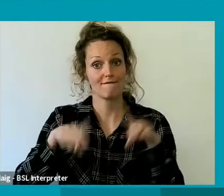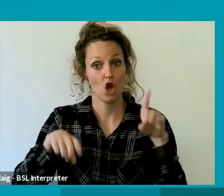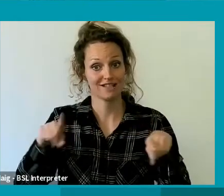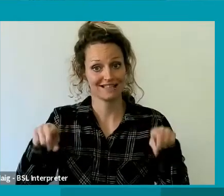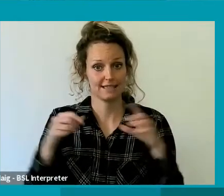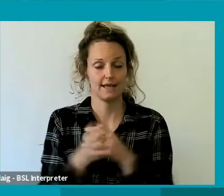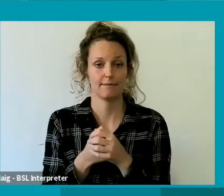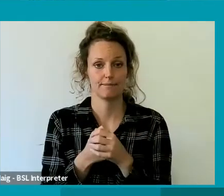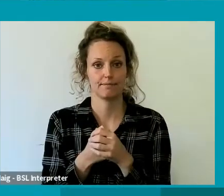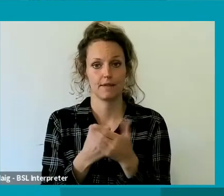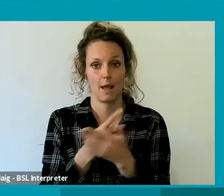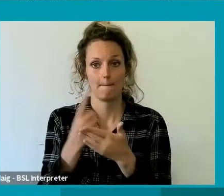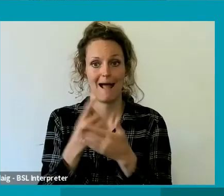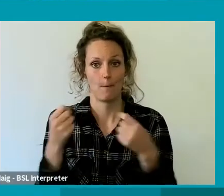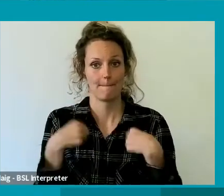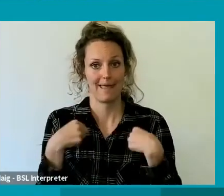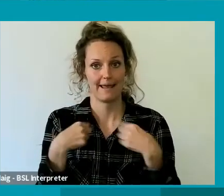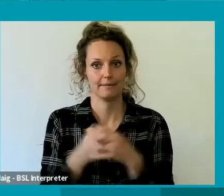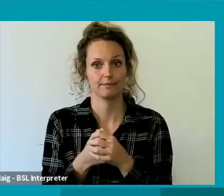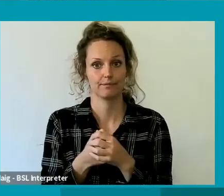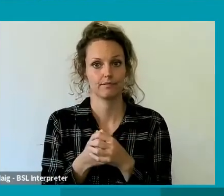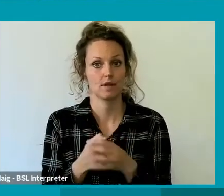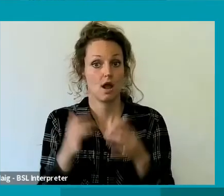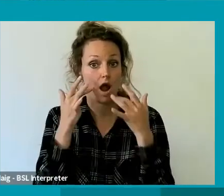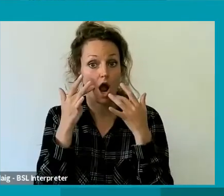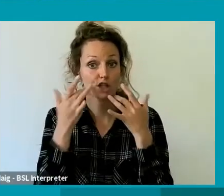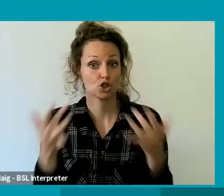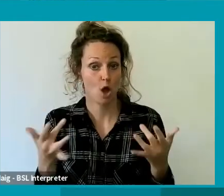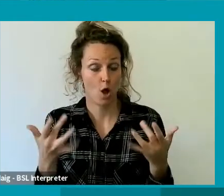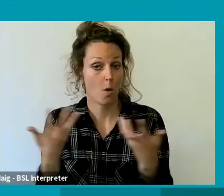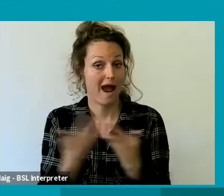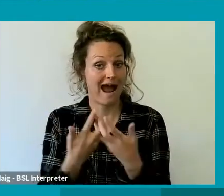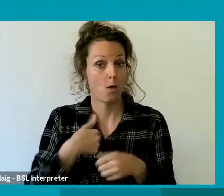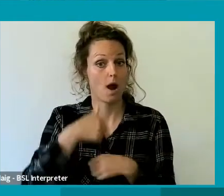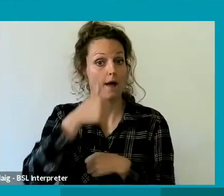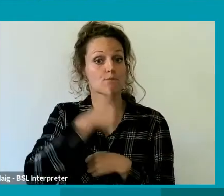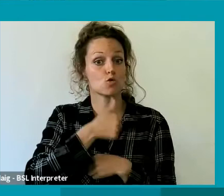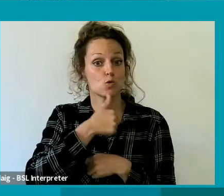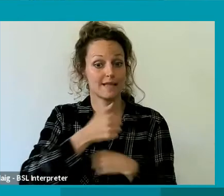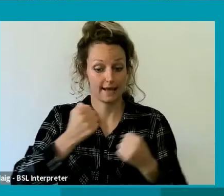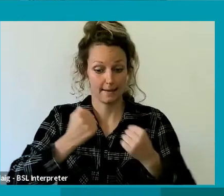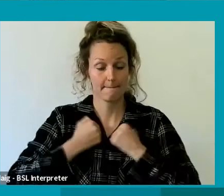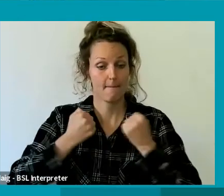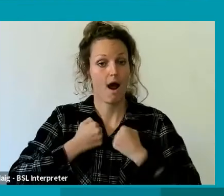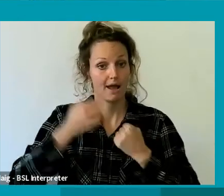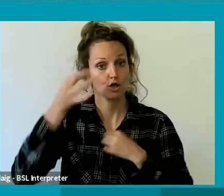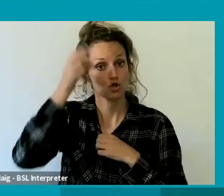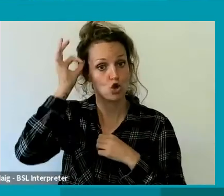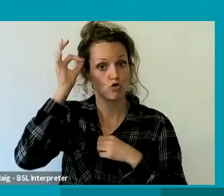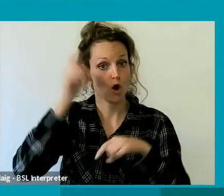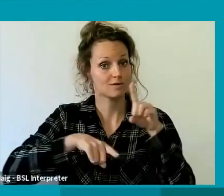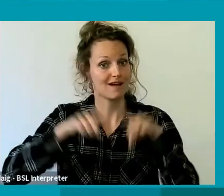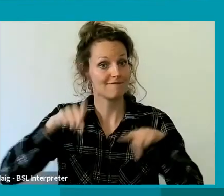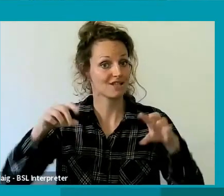way in which I'm showing how I'm using my neurodiversity strengths to help you be able to find that